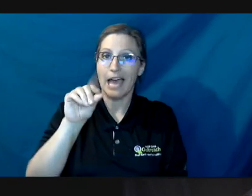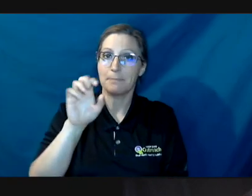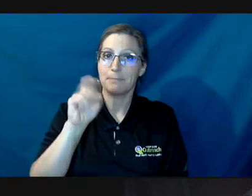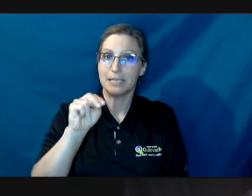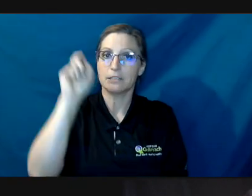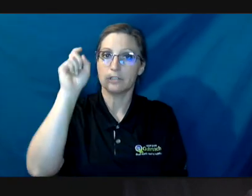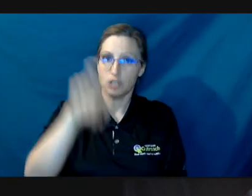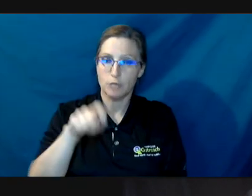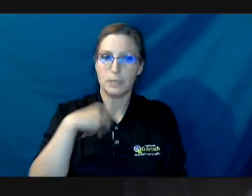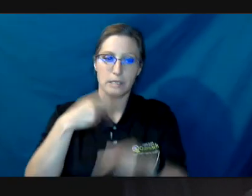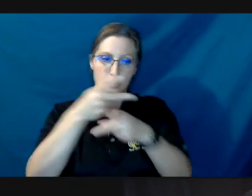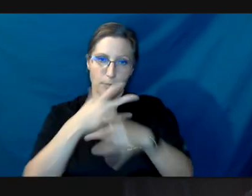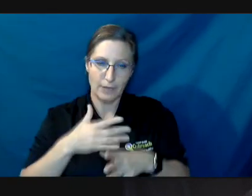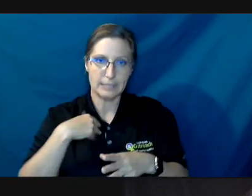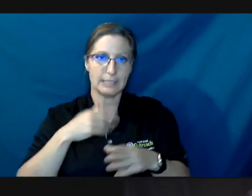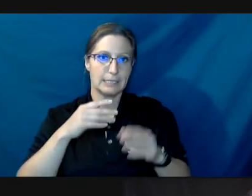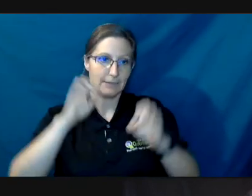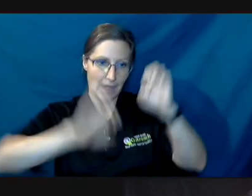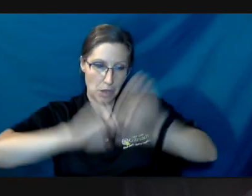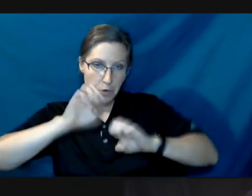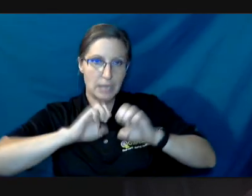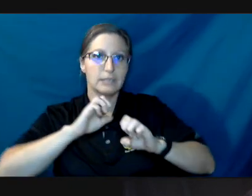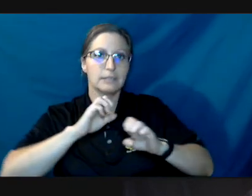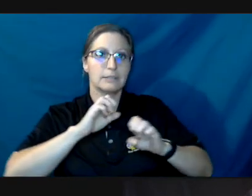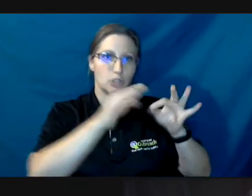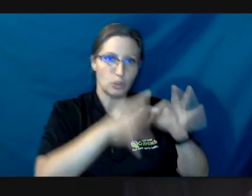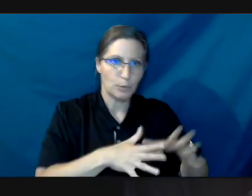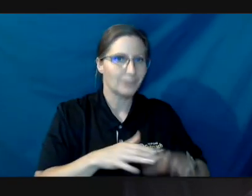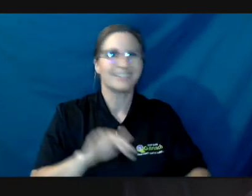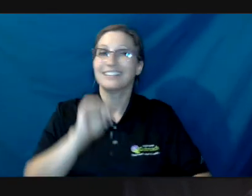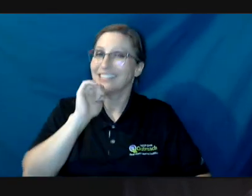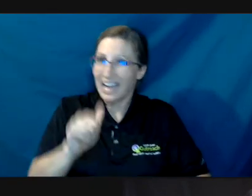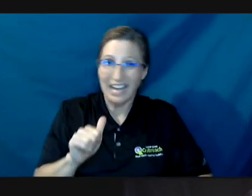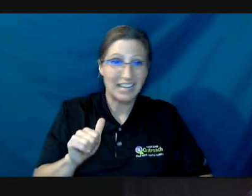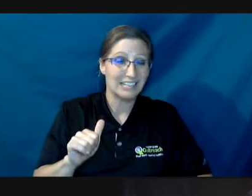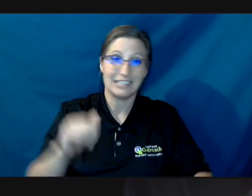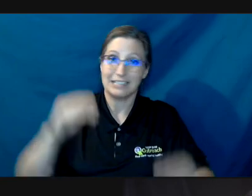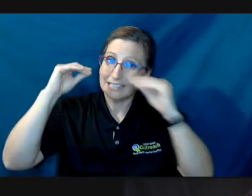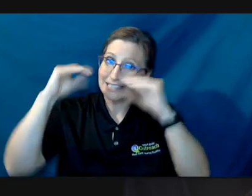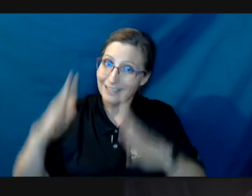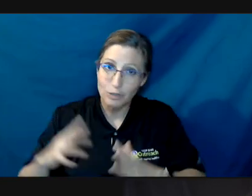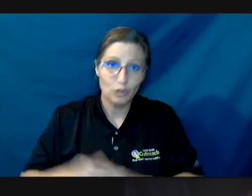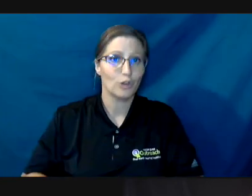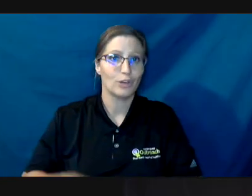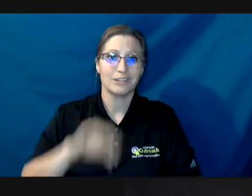should be evaluating an educational interpreter and not a teacher or someone who is